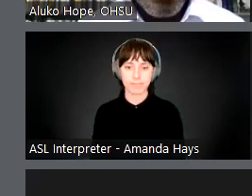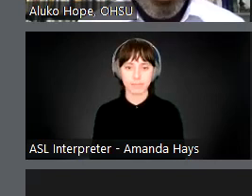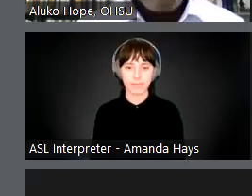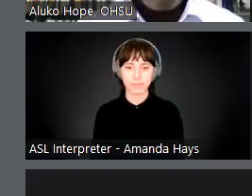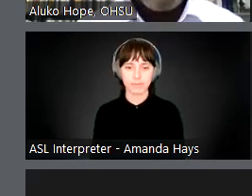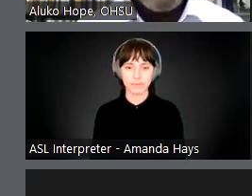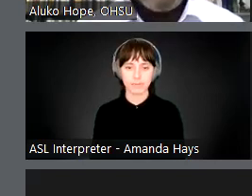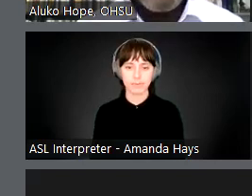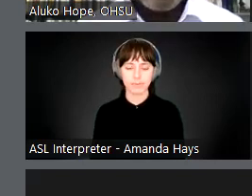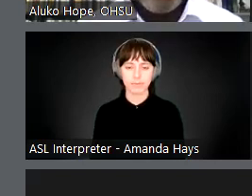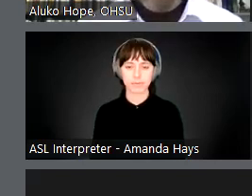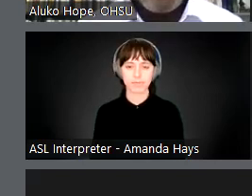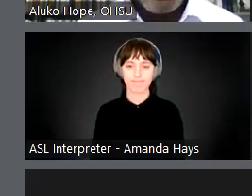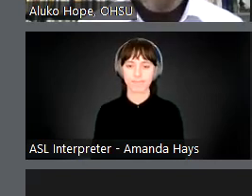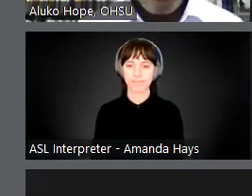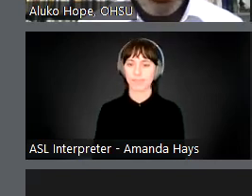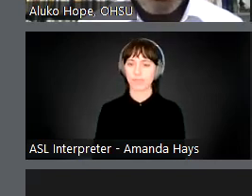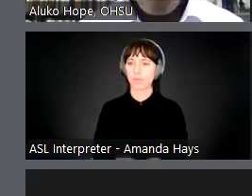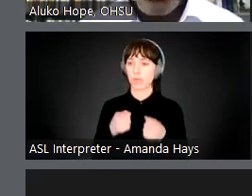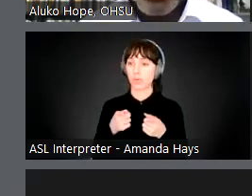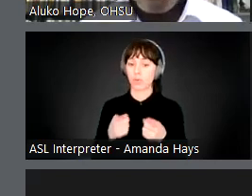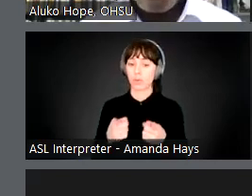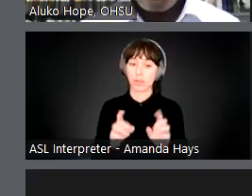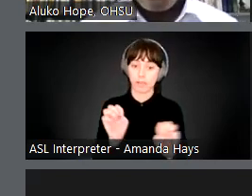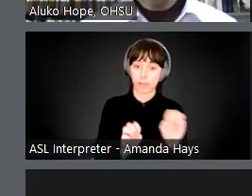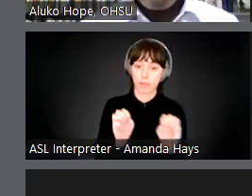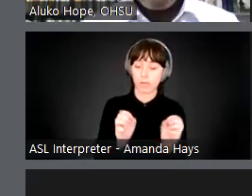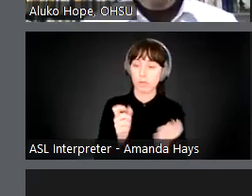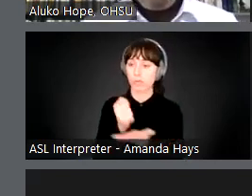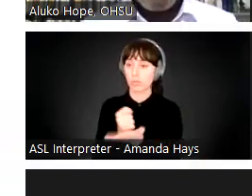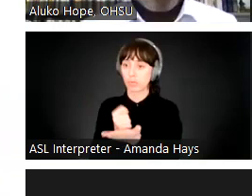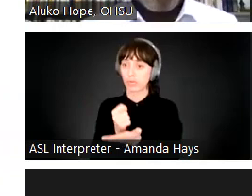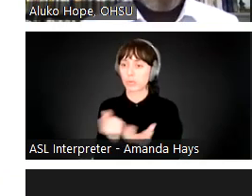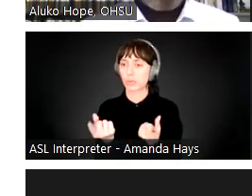And so, what do we do in the evaluation and treatment? Next slide.